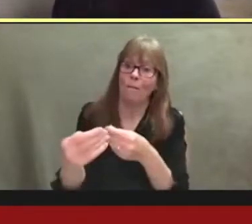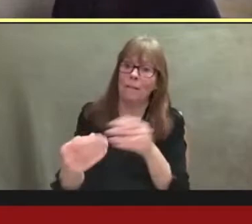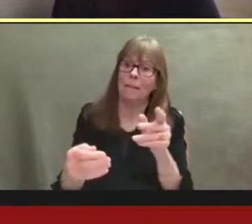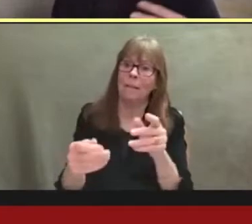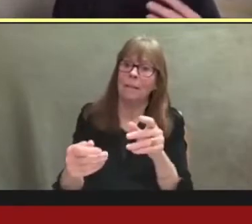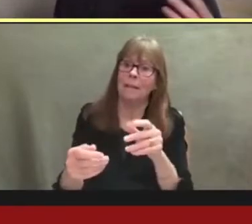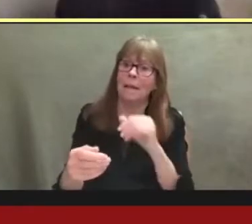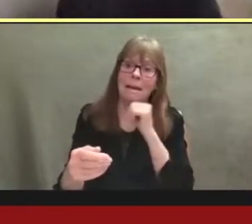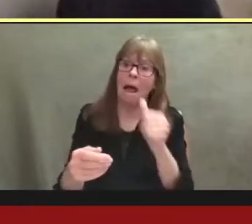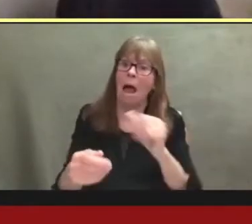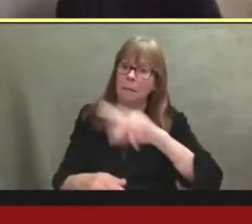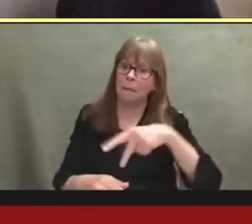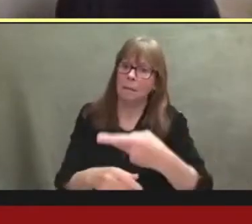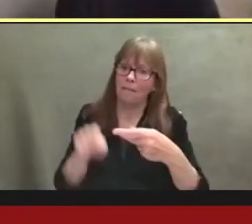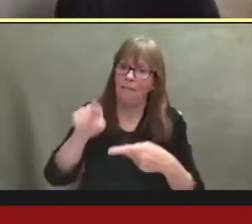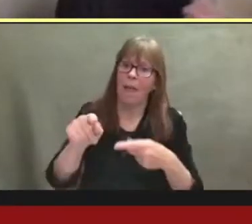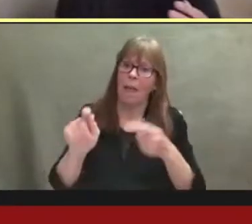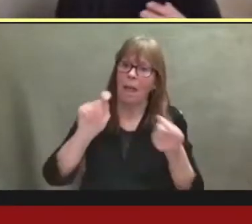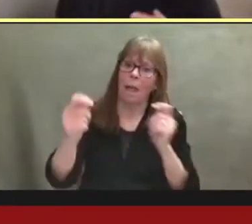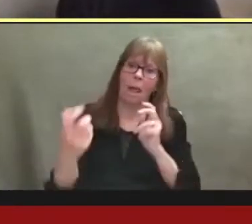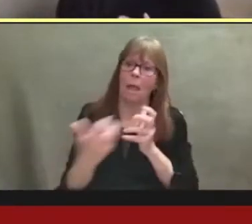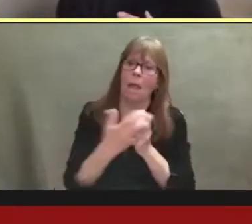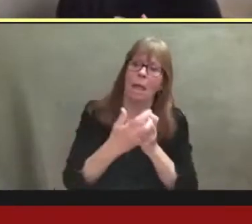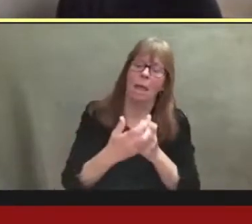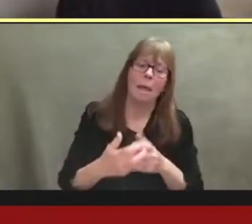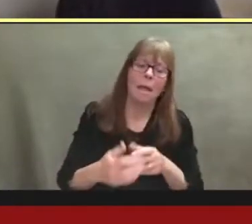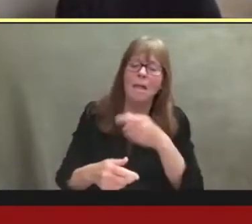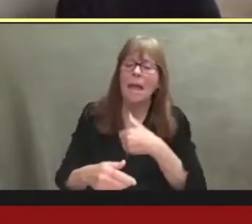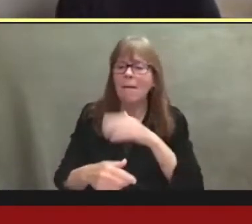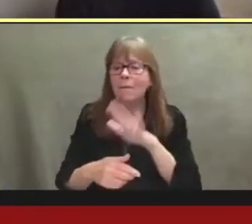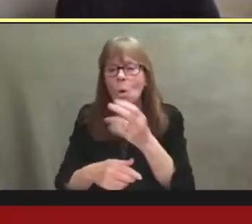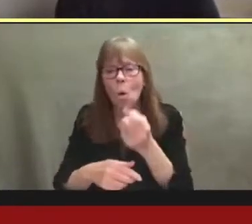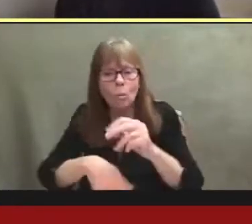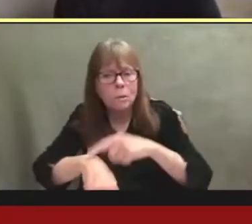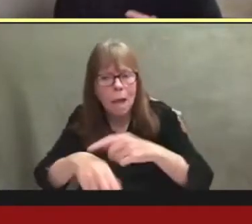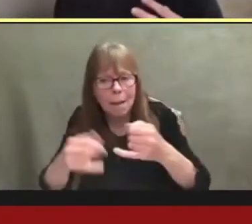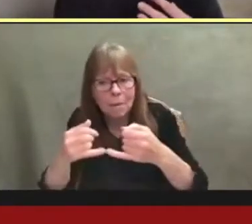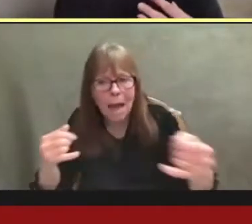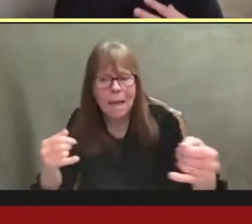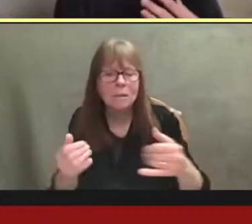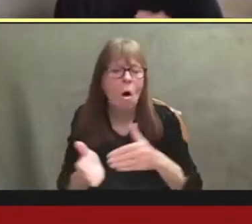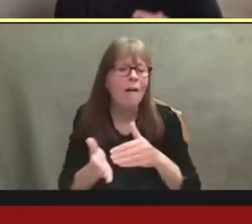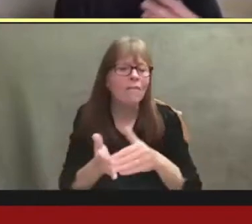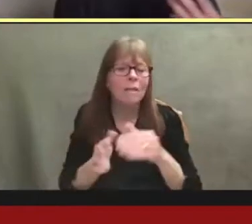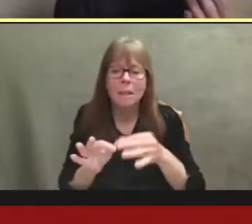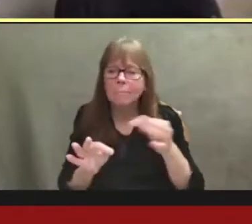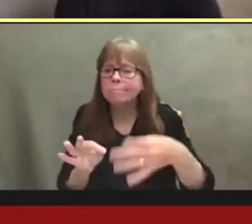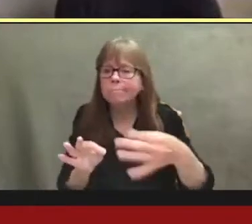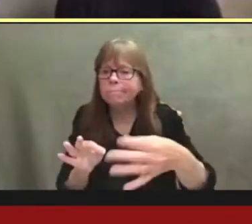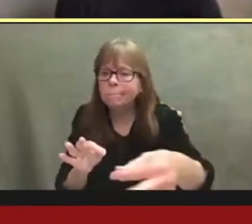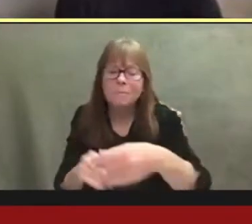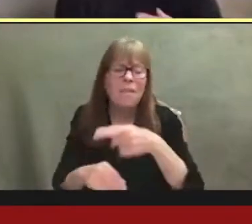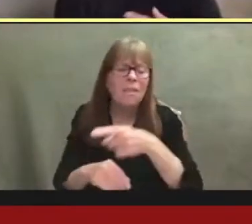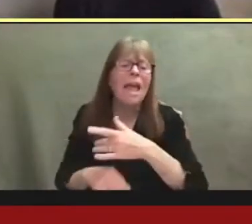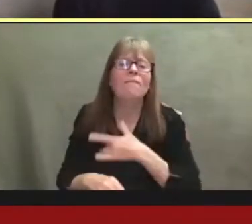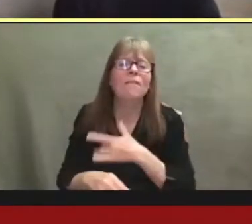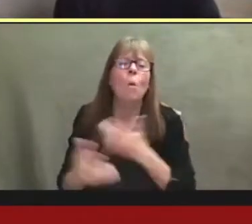They get to work on their timeline, often significantly delaying accommodation. And they get to choose what’s reasonable based on their convenience.”